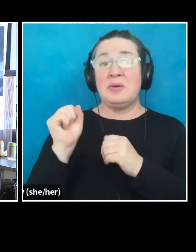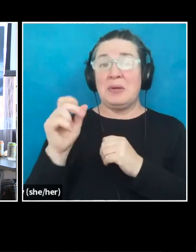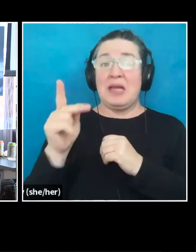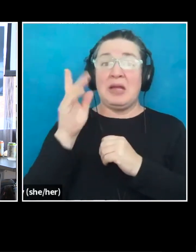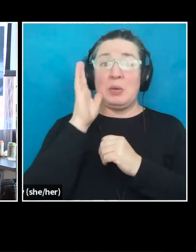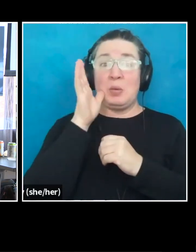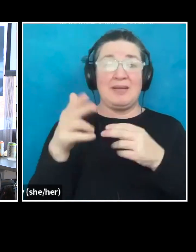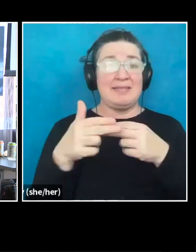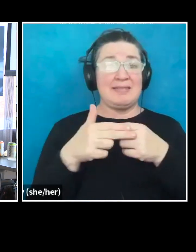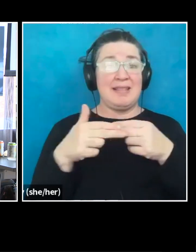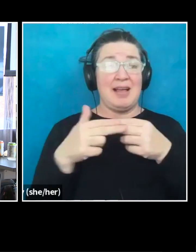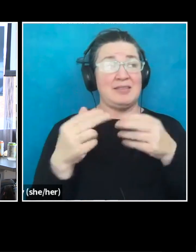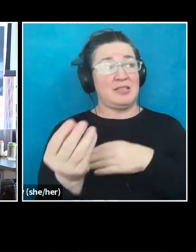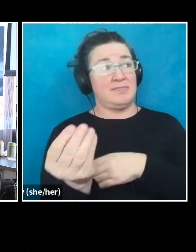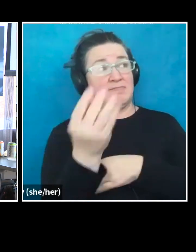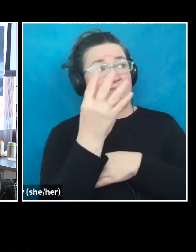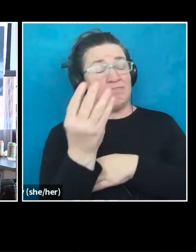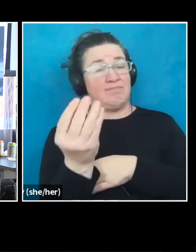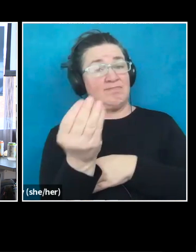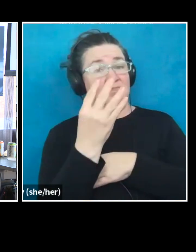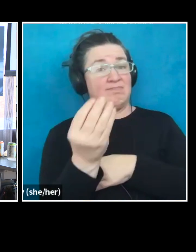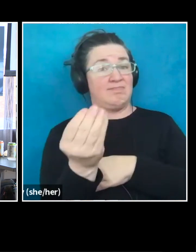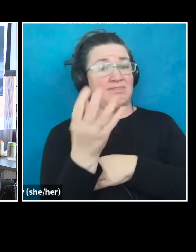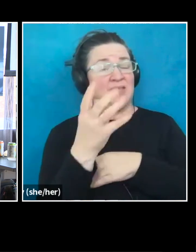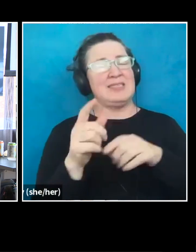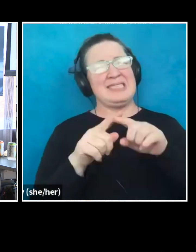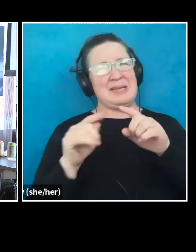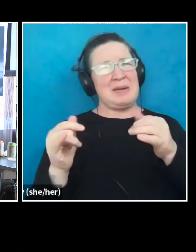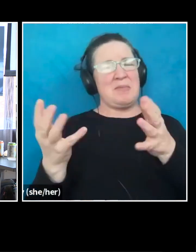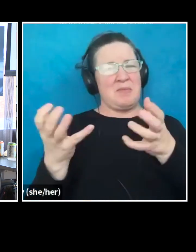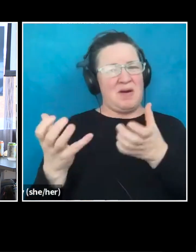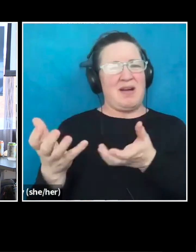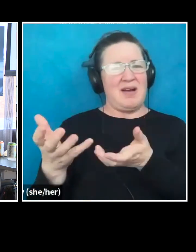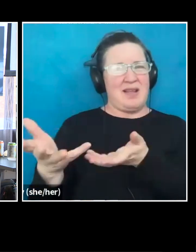but it's also going to be super interactive. I know when some of you hear the words interactive,